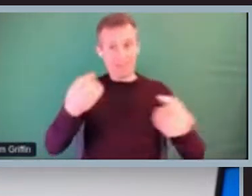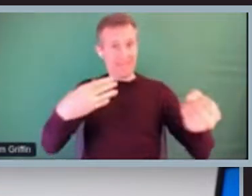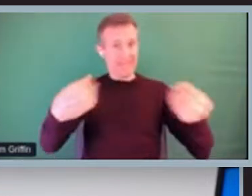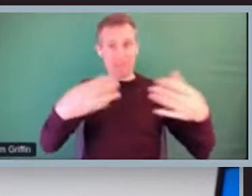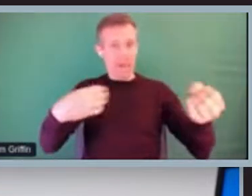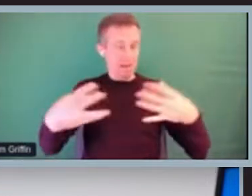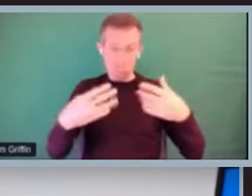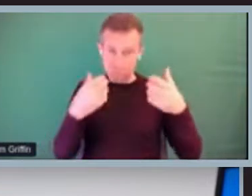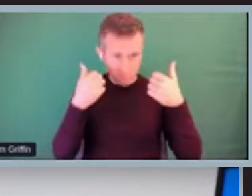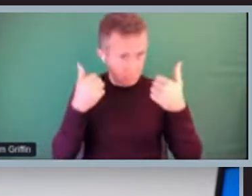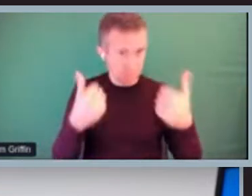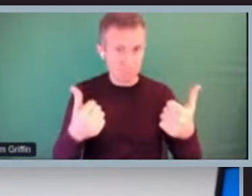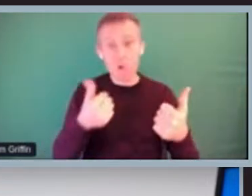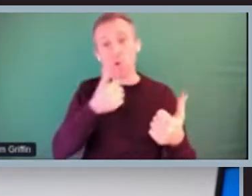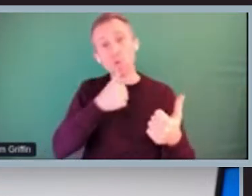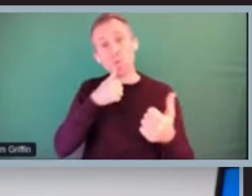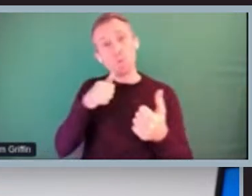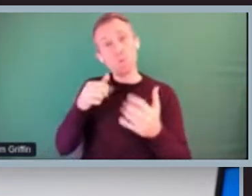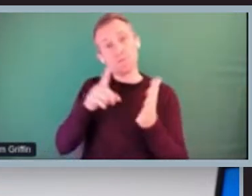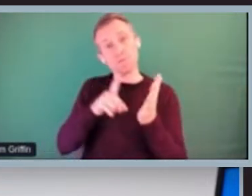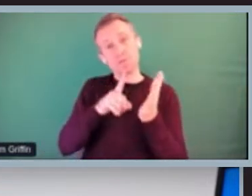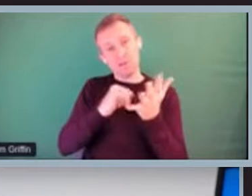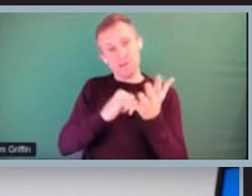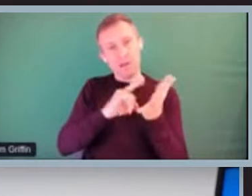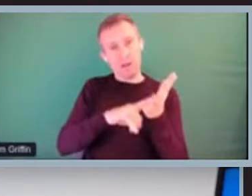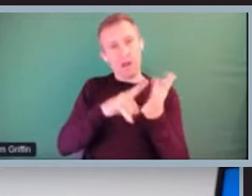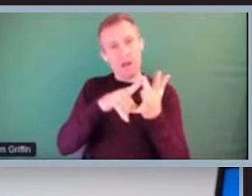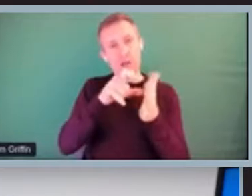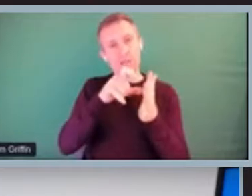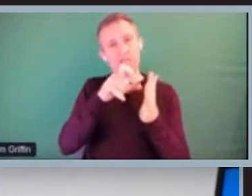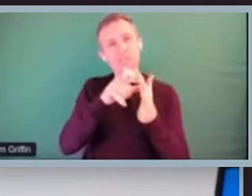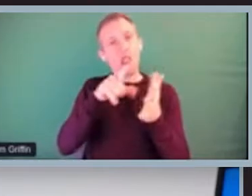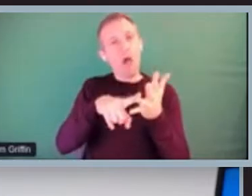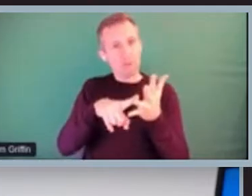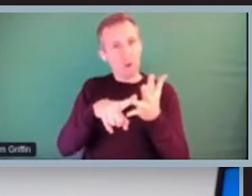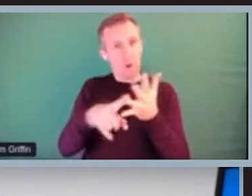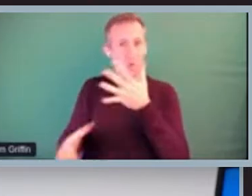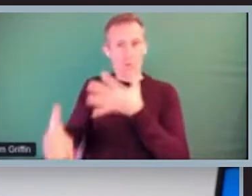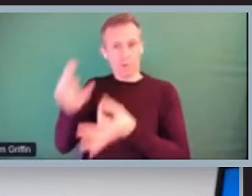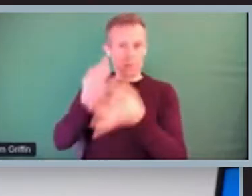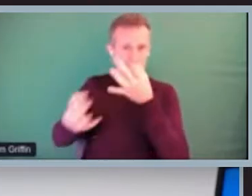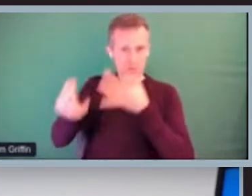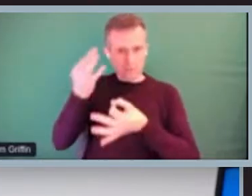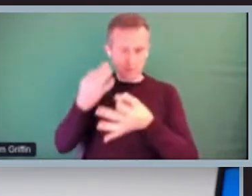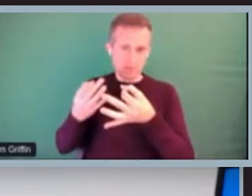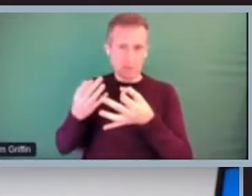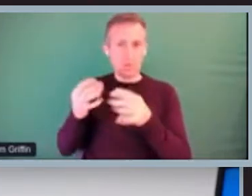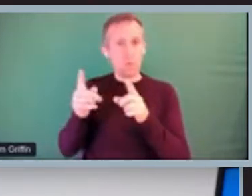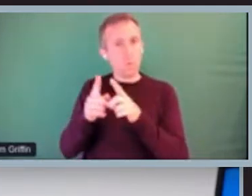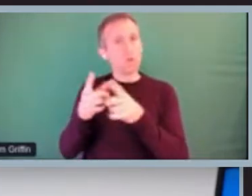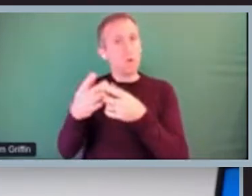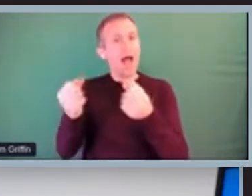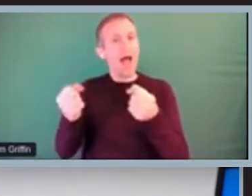Please use the Slido to ask questions. You can also find a link in there to the dedicated captions from StreamText.